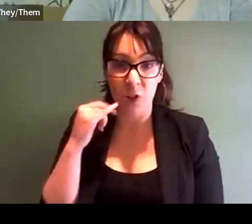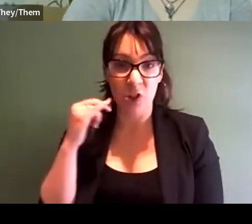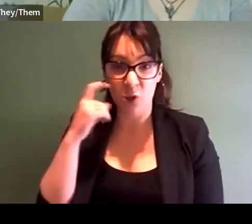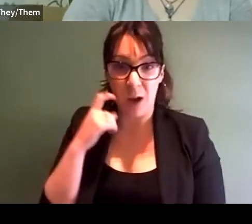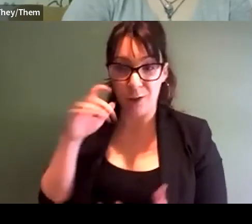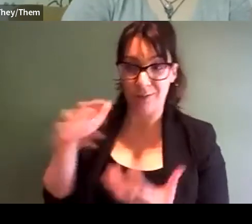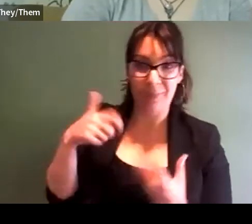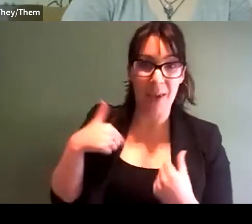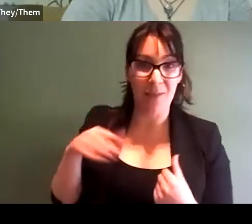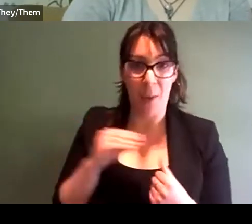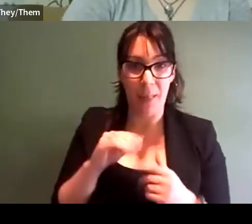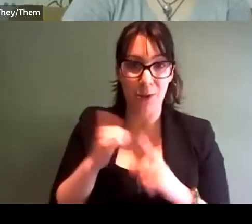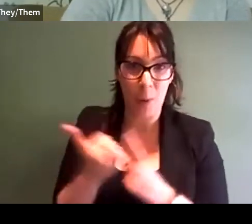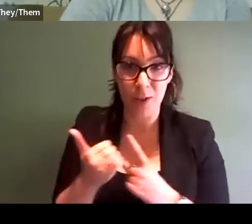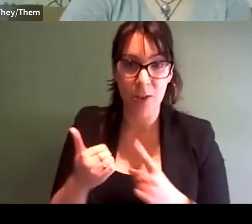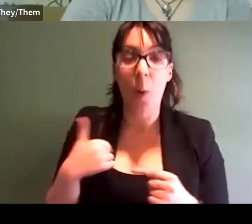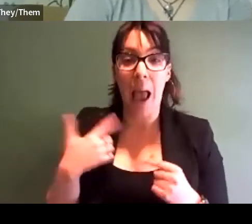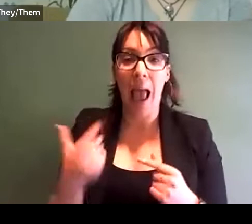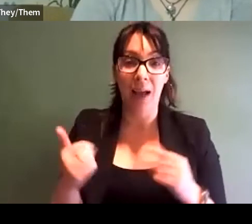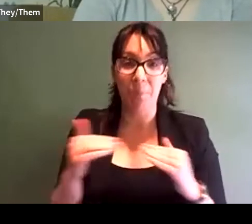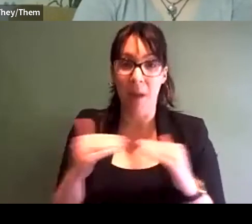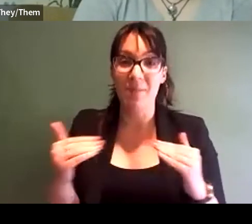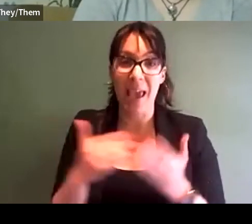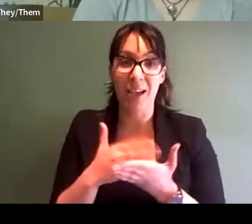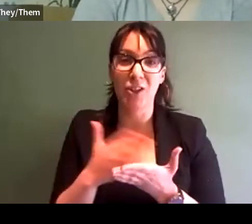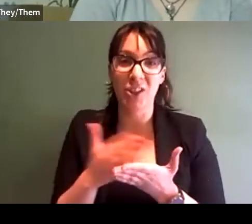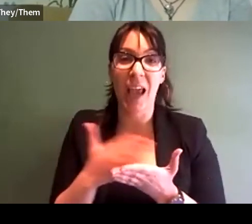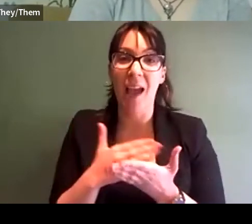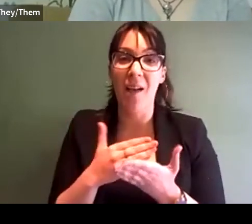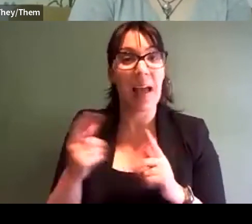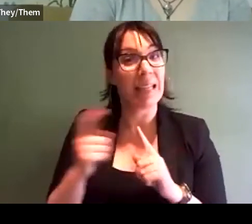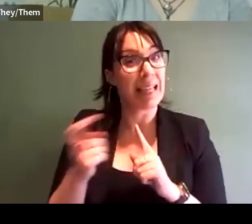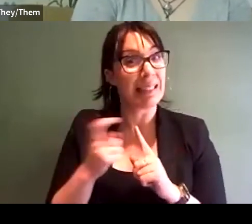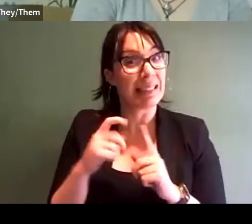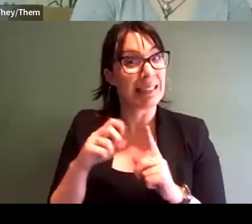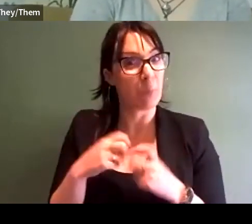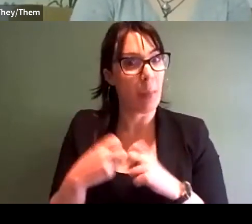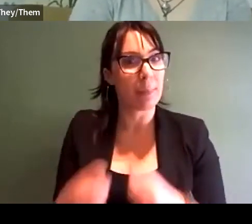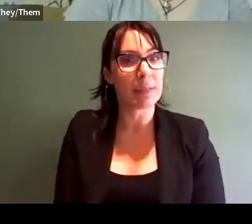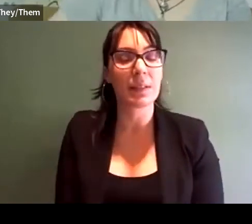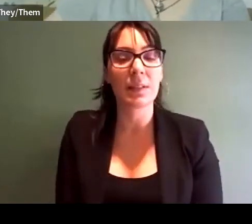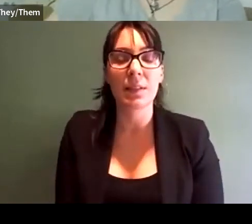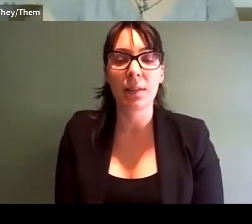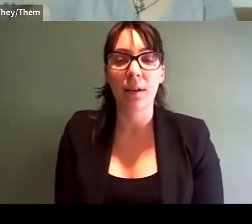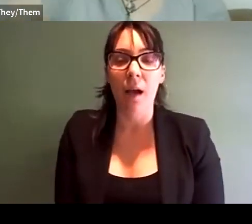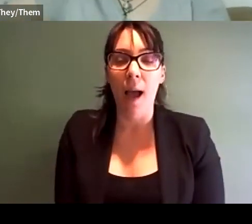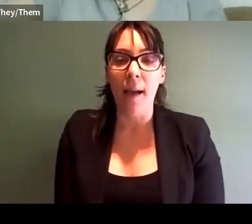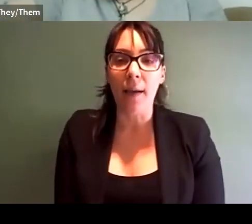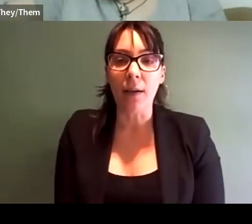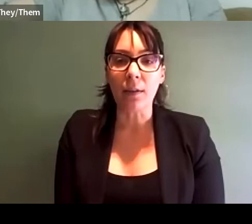So yeah, I've had my fair share of personal attendance based issues. And I think though.